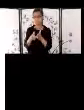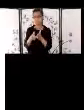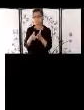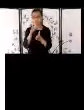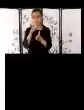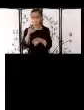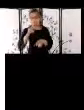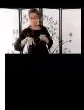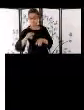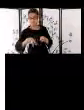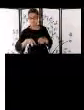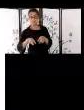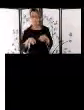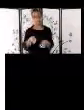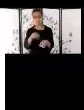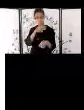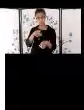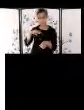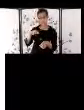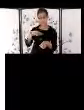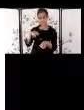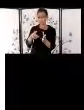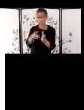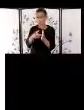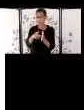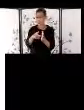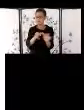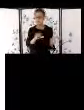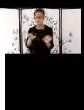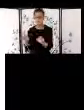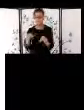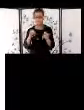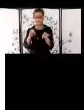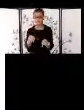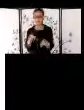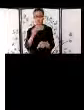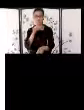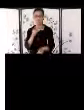Assessors are kept confidential and anonymous until next year, when a full list of assessors